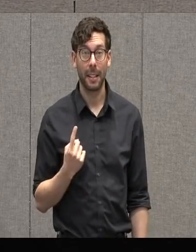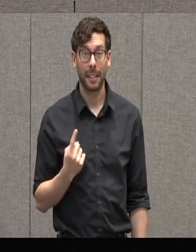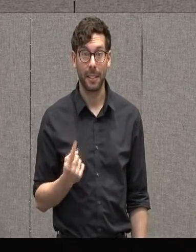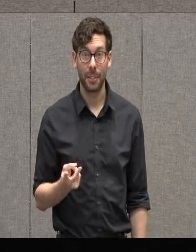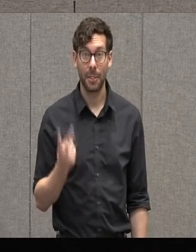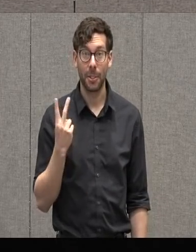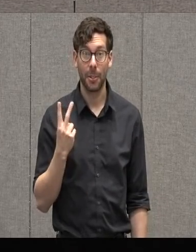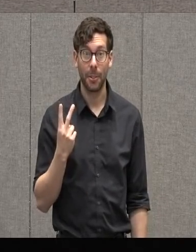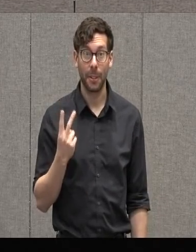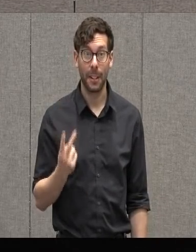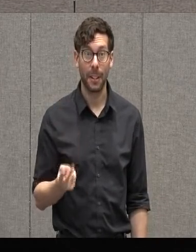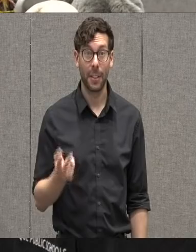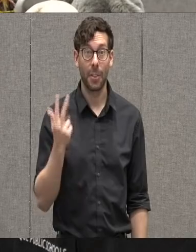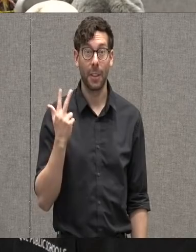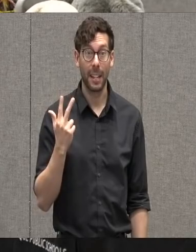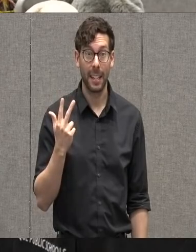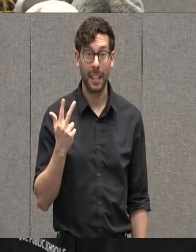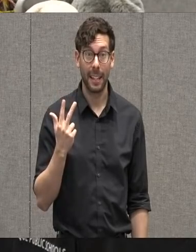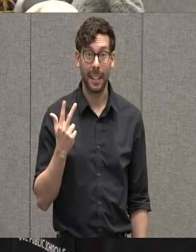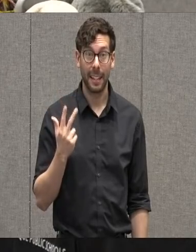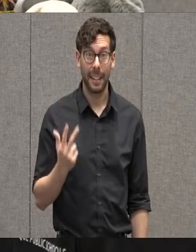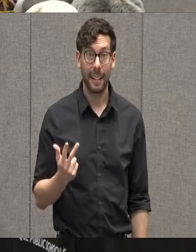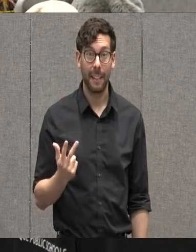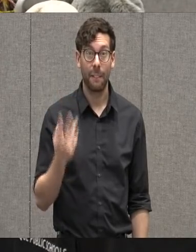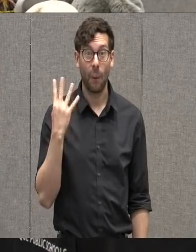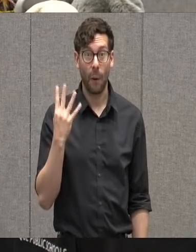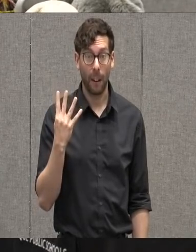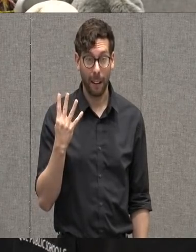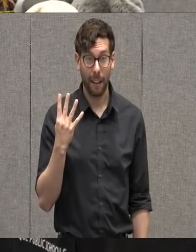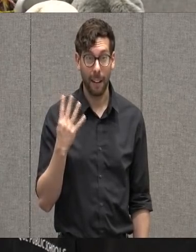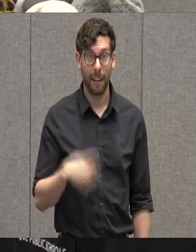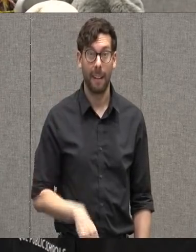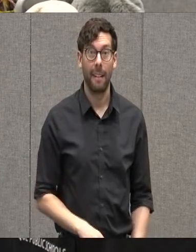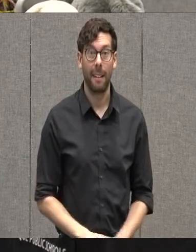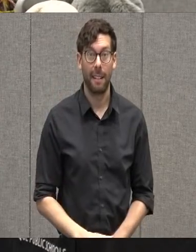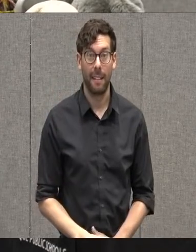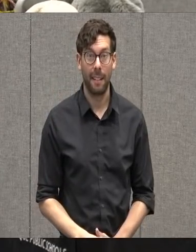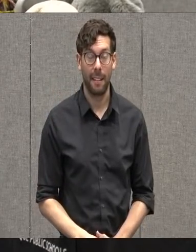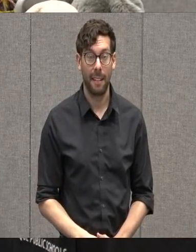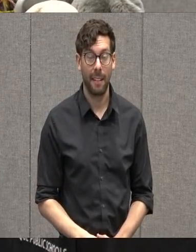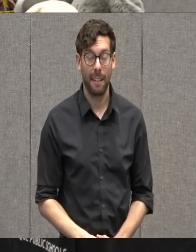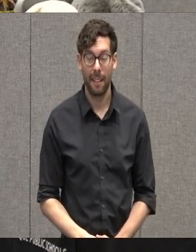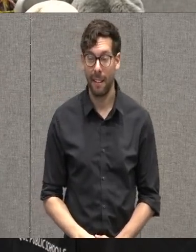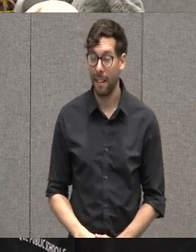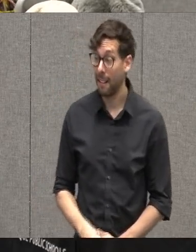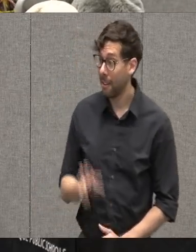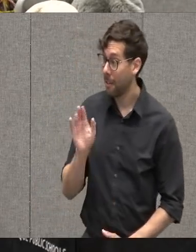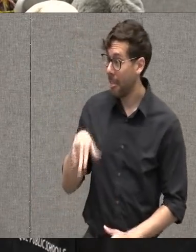Two, three, four. [Ms. Abby] That was fun. That was good.